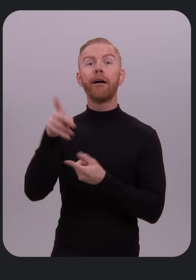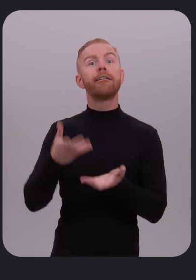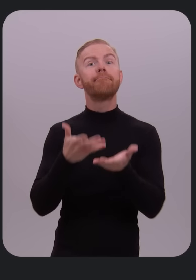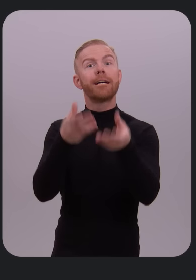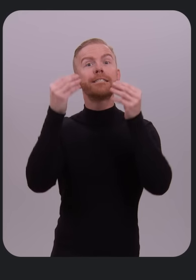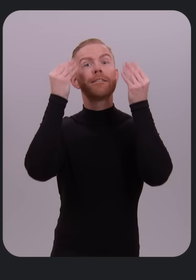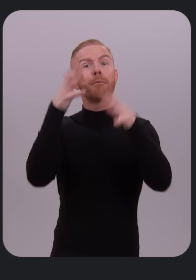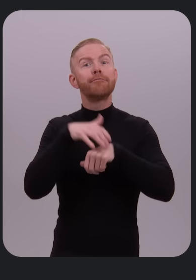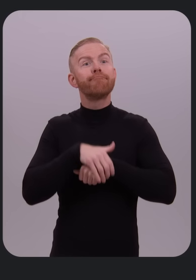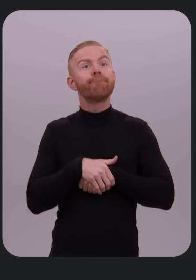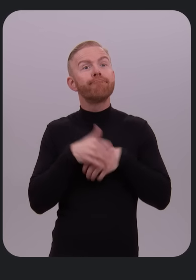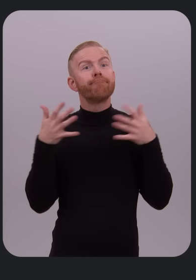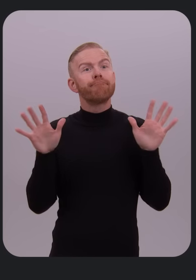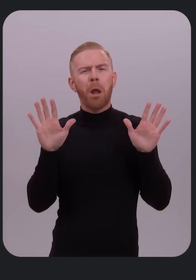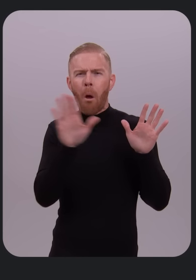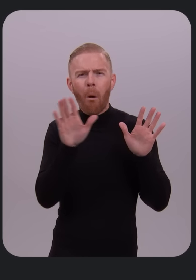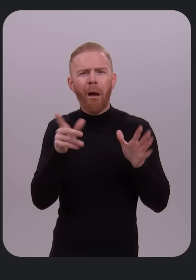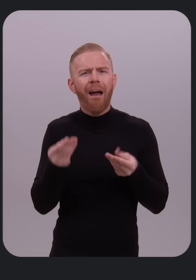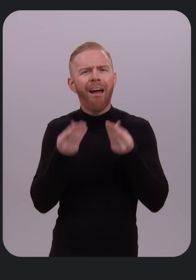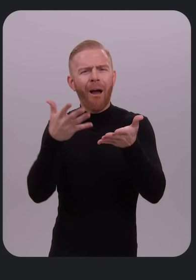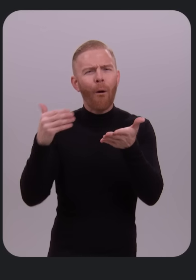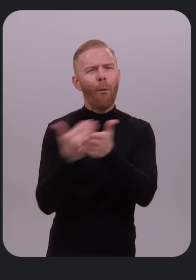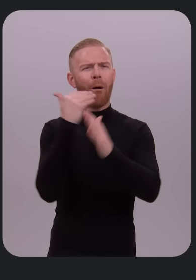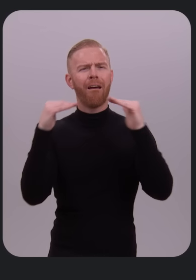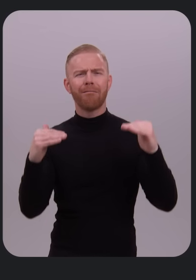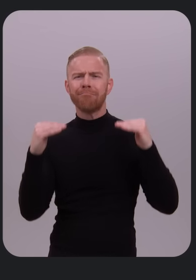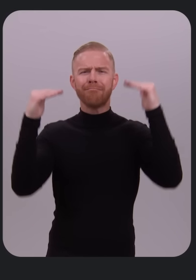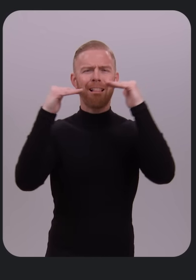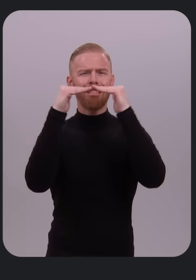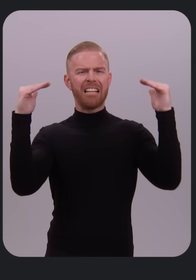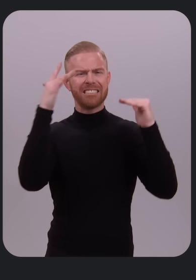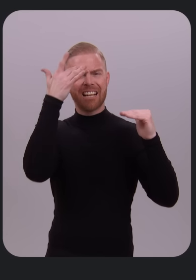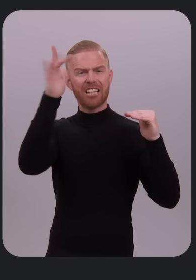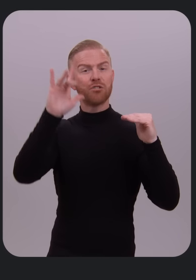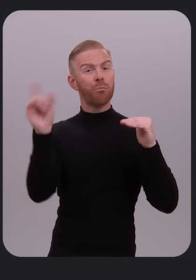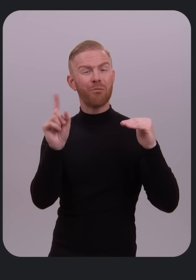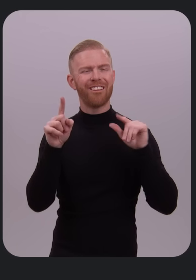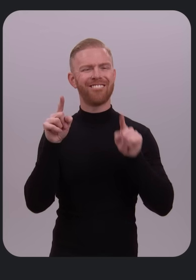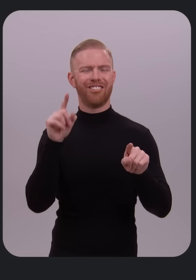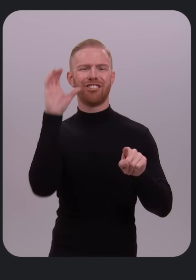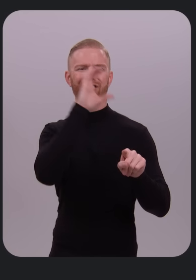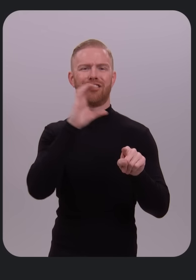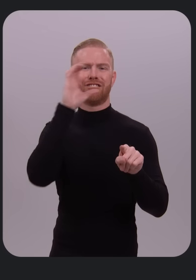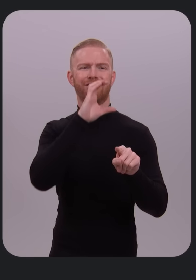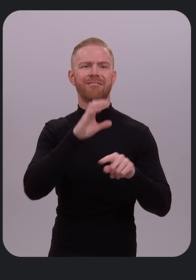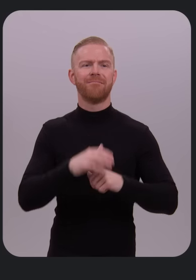It's bringing a whole new level of intelligence to Search. What makes this possible is something